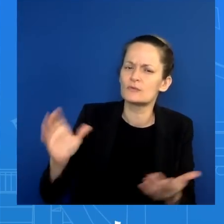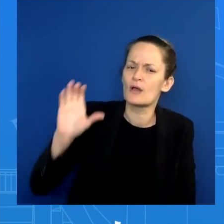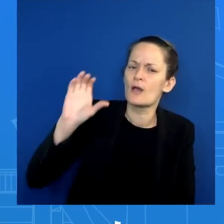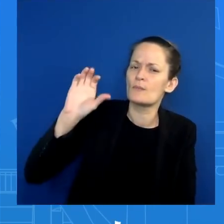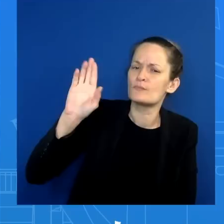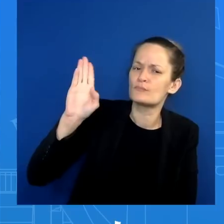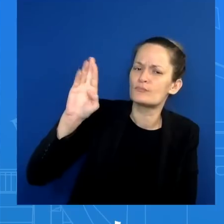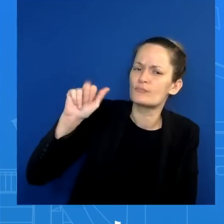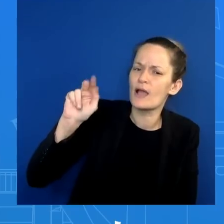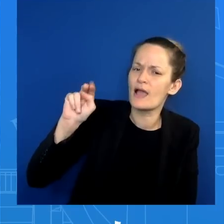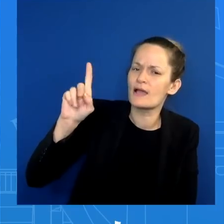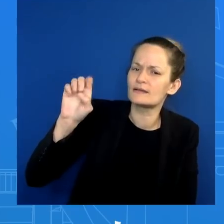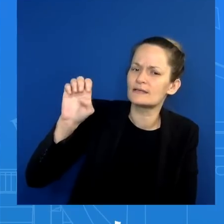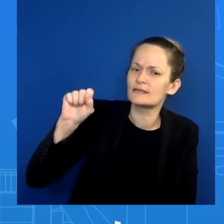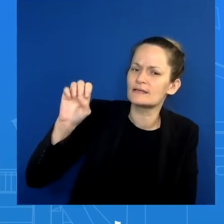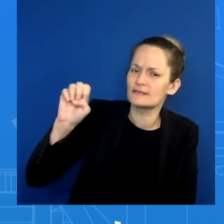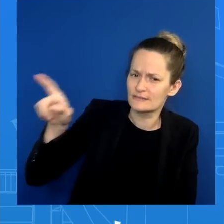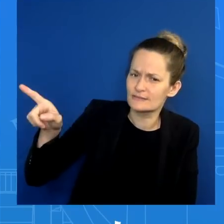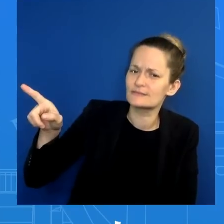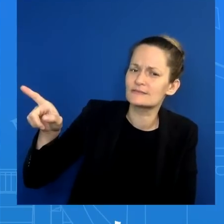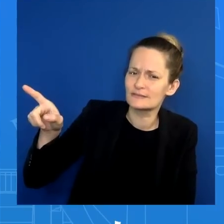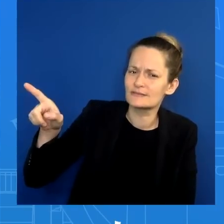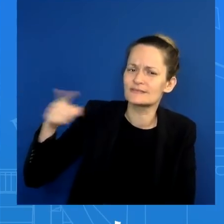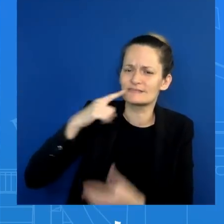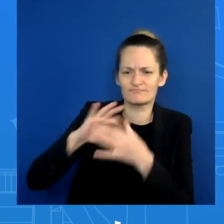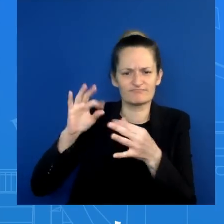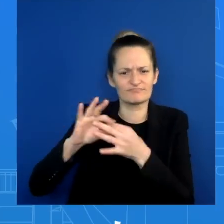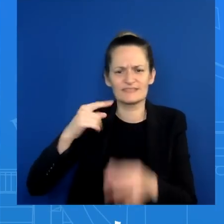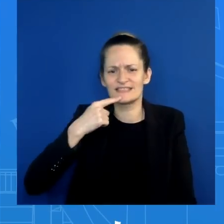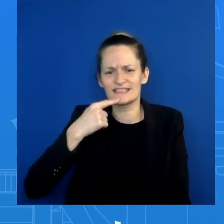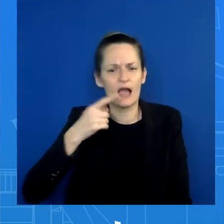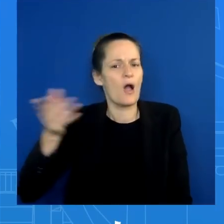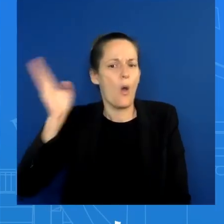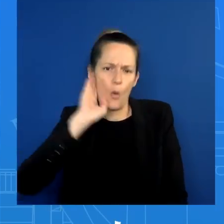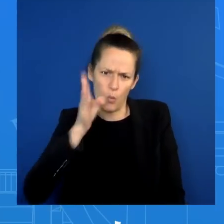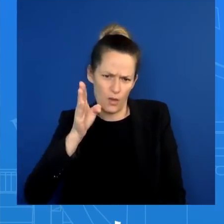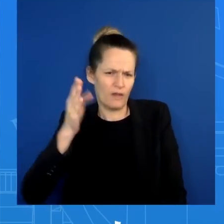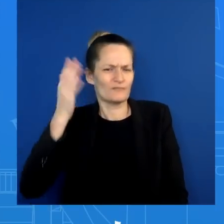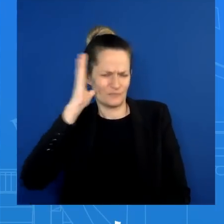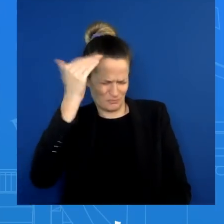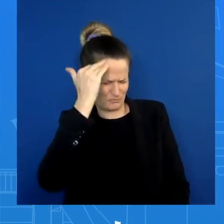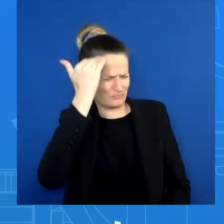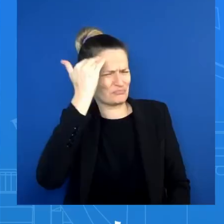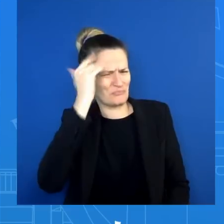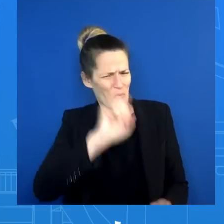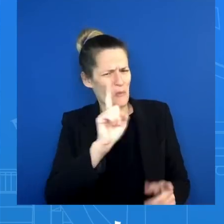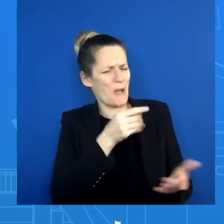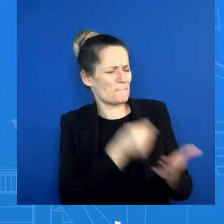The president in multiple speeches talked about this bill. This is in December referring to the baby